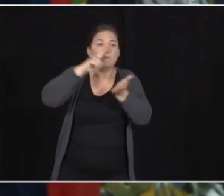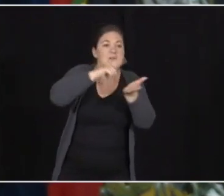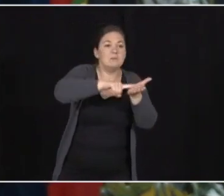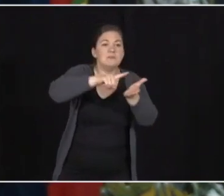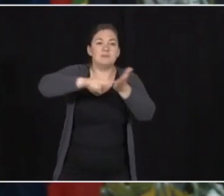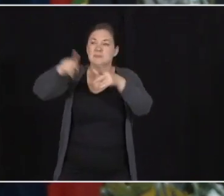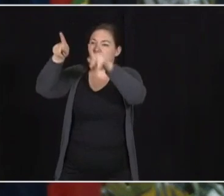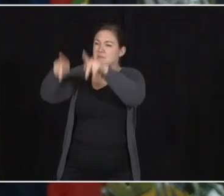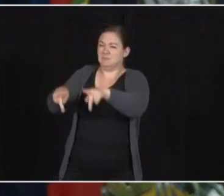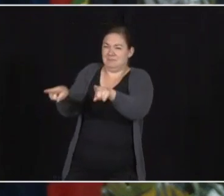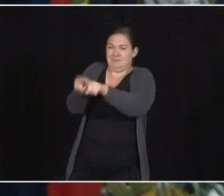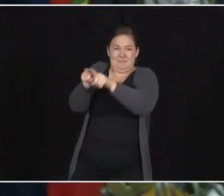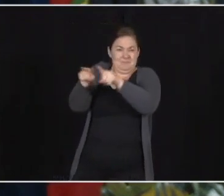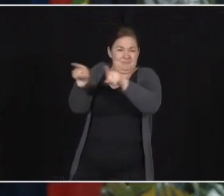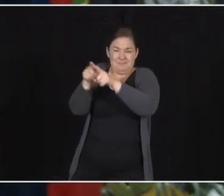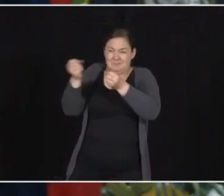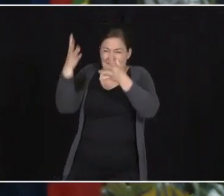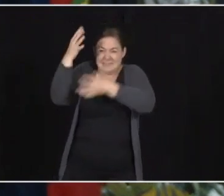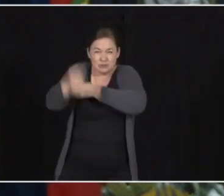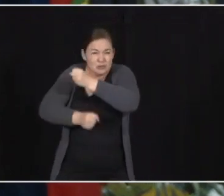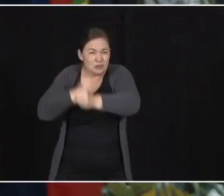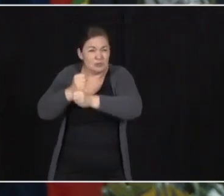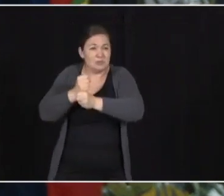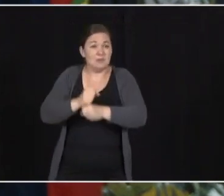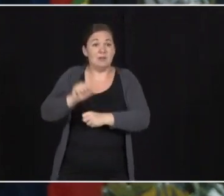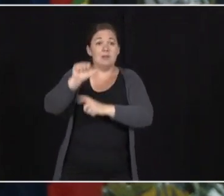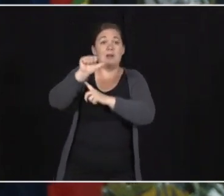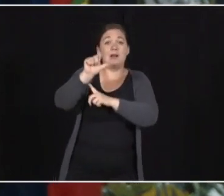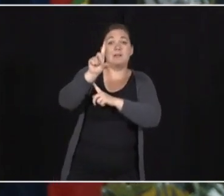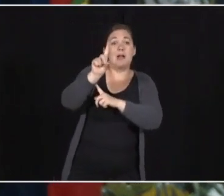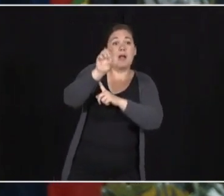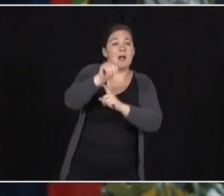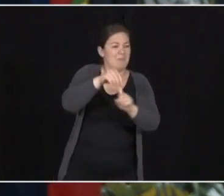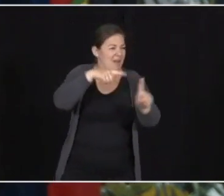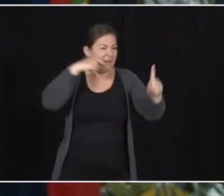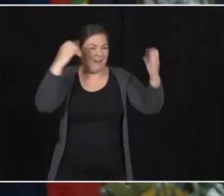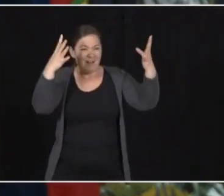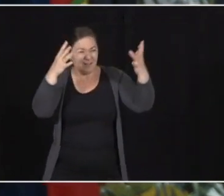Stacy, in charge of inspections right now, has been in an inspections rule for years and years. Brian Pollard, is a study Assistant Deputy Minister, same thing.